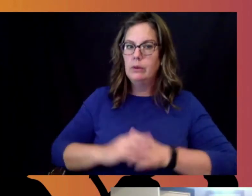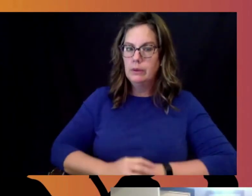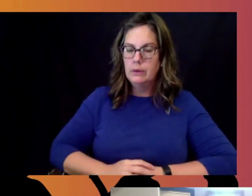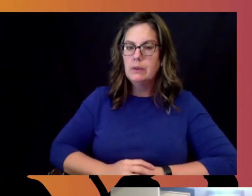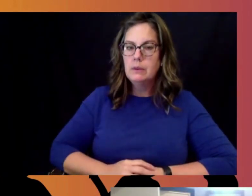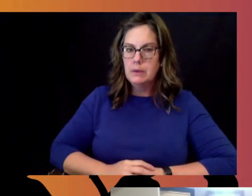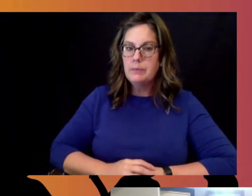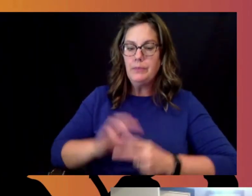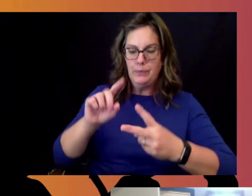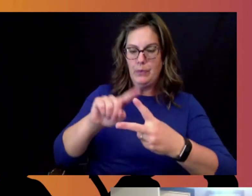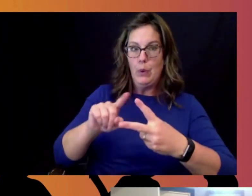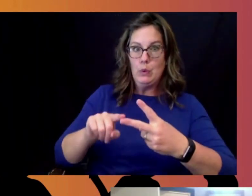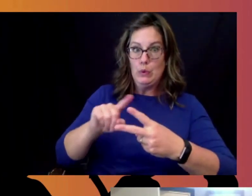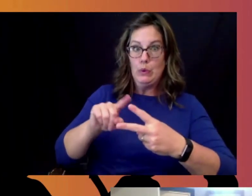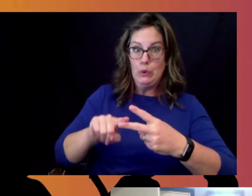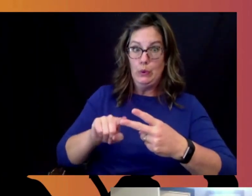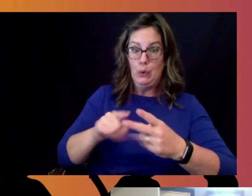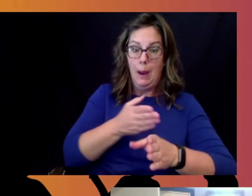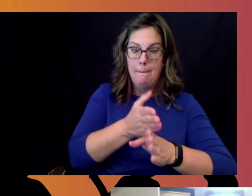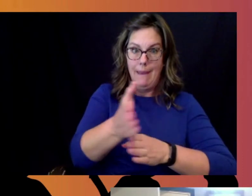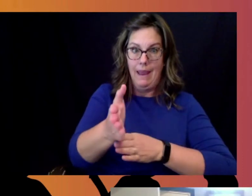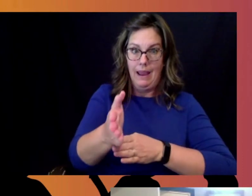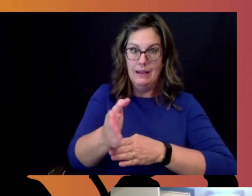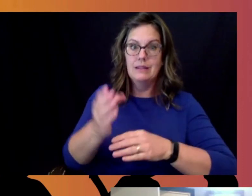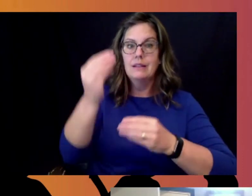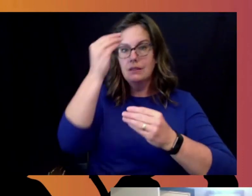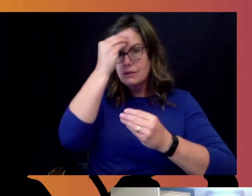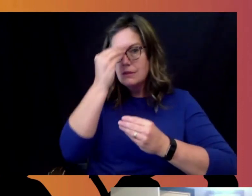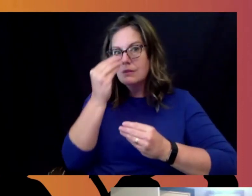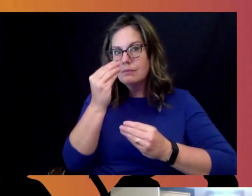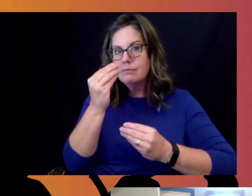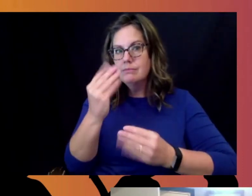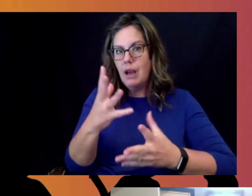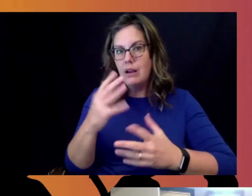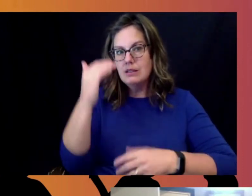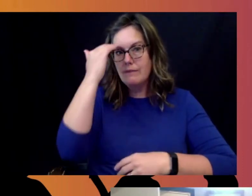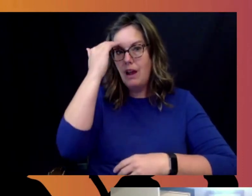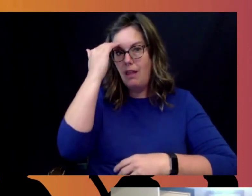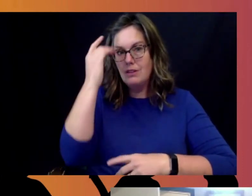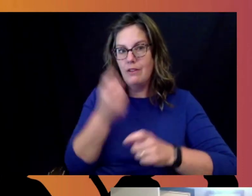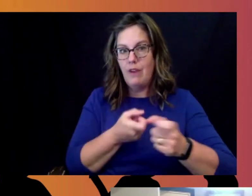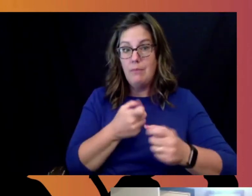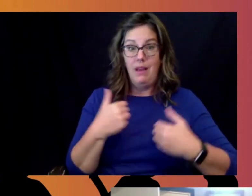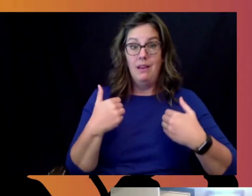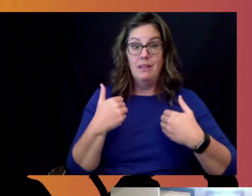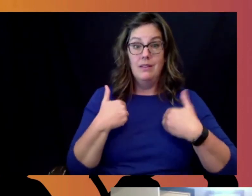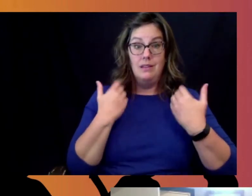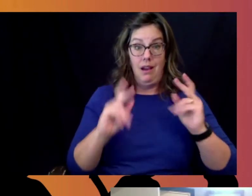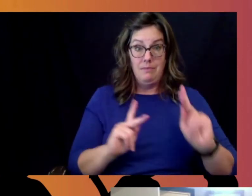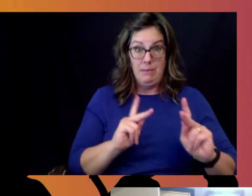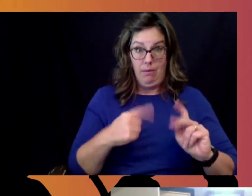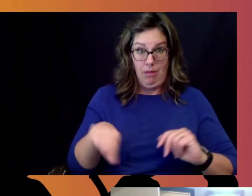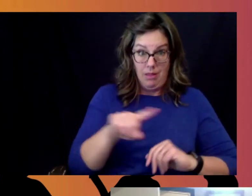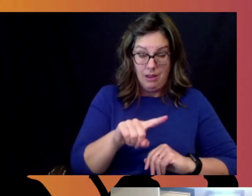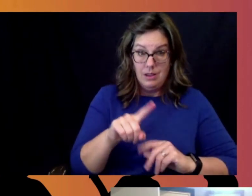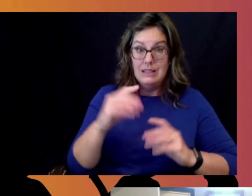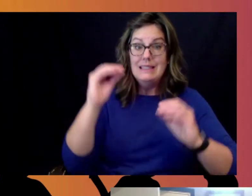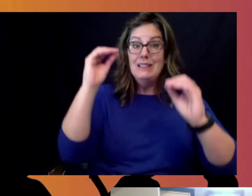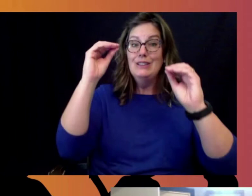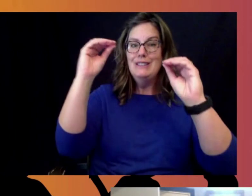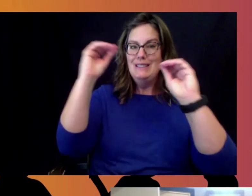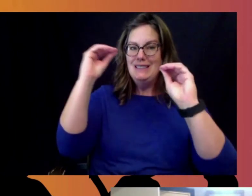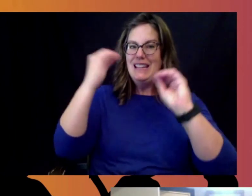the two main bodies of knowledge come from our young people really y'all are who teach us what's